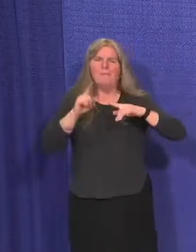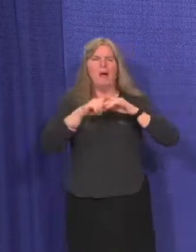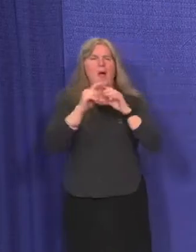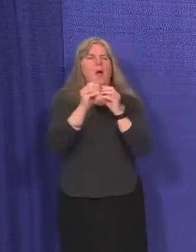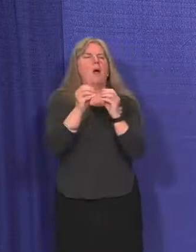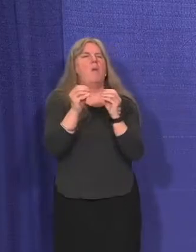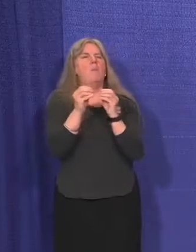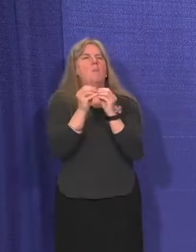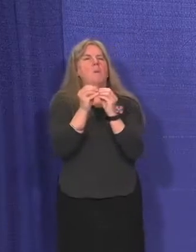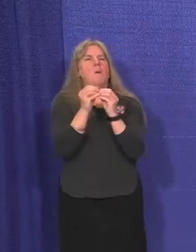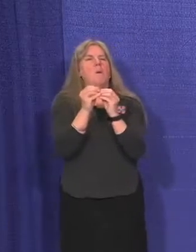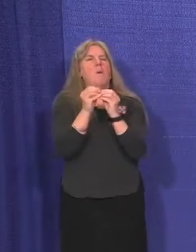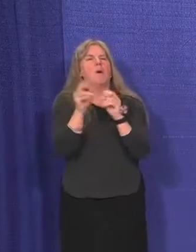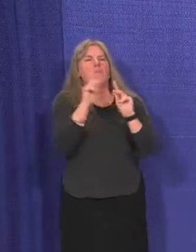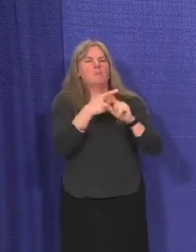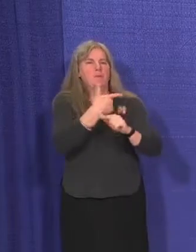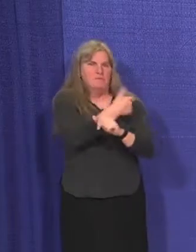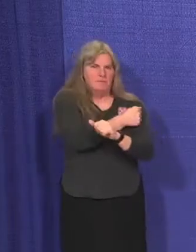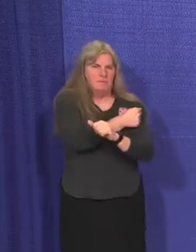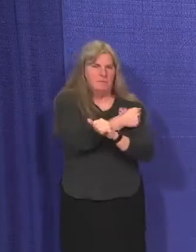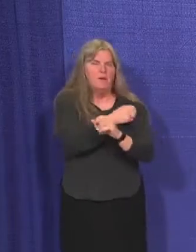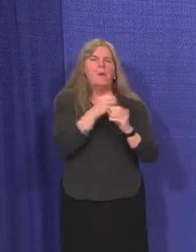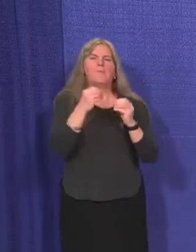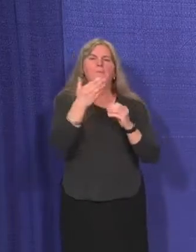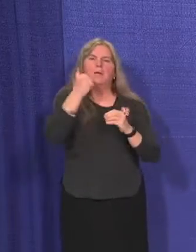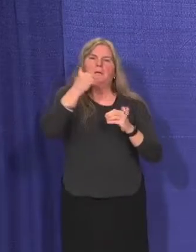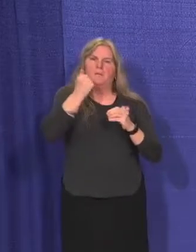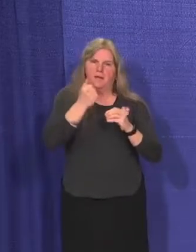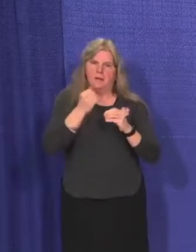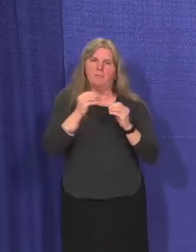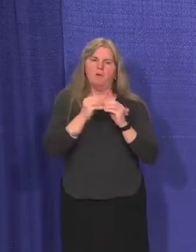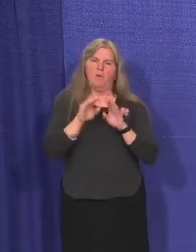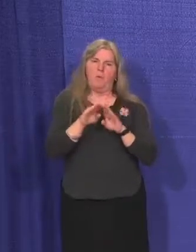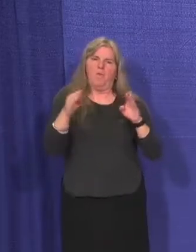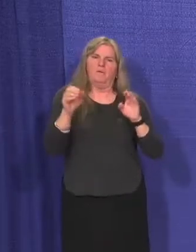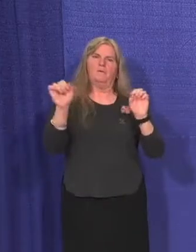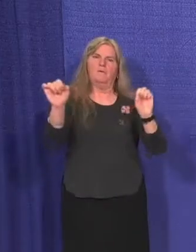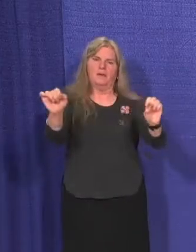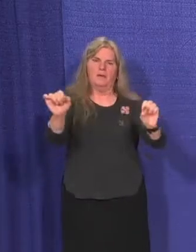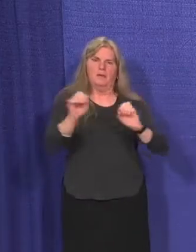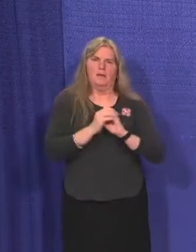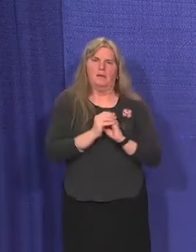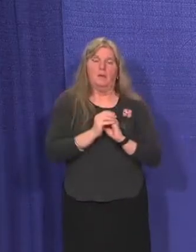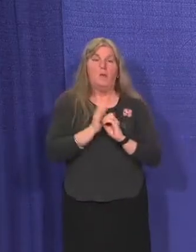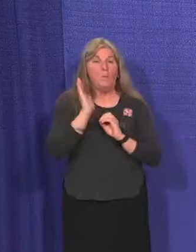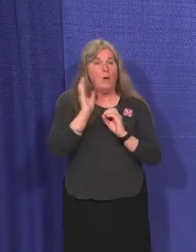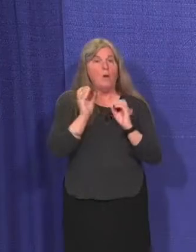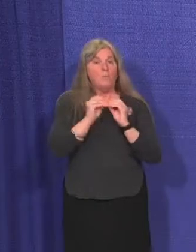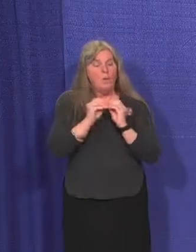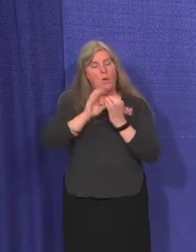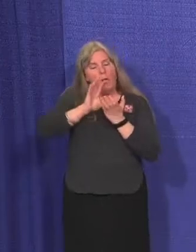groups and including kids when we get there. There is no one number we know